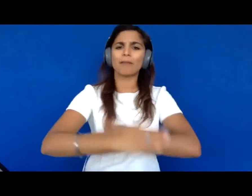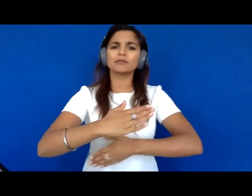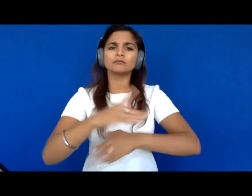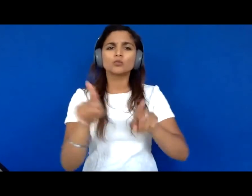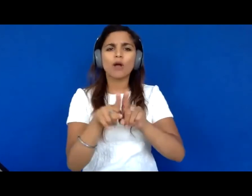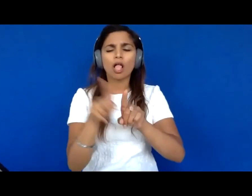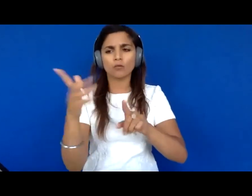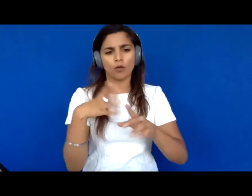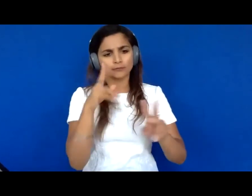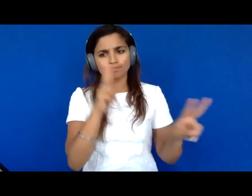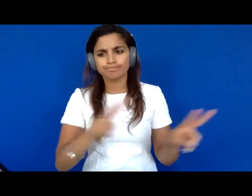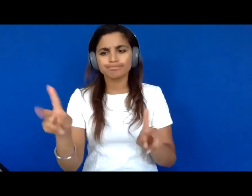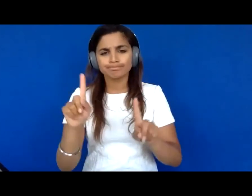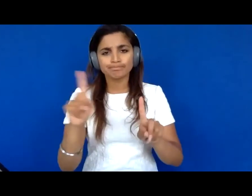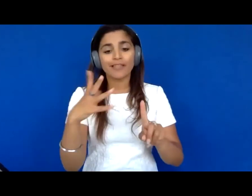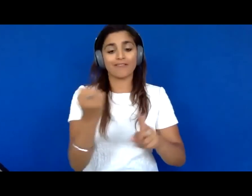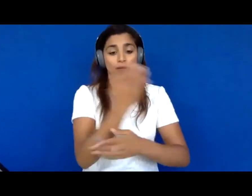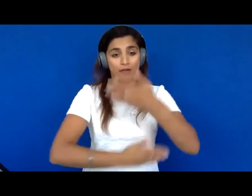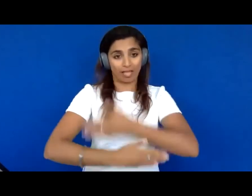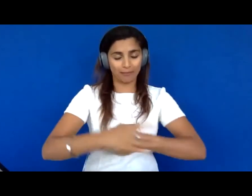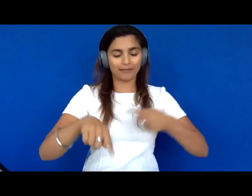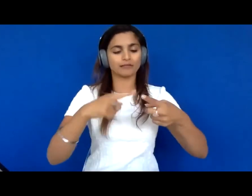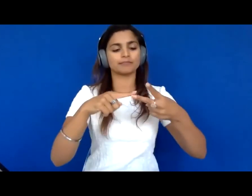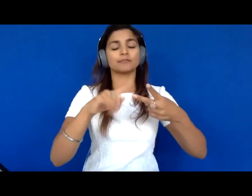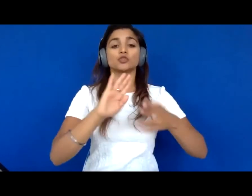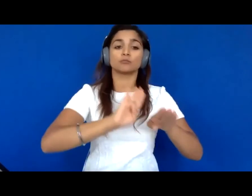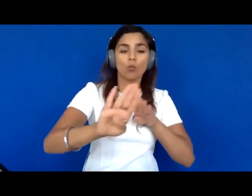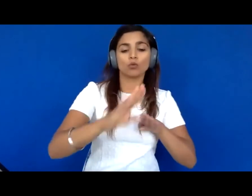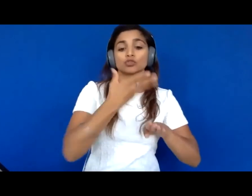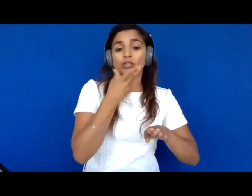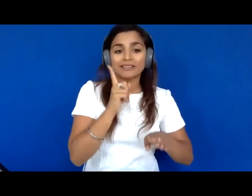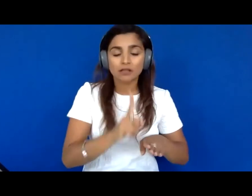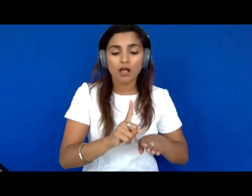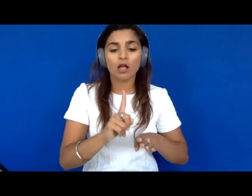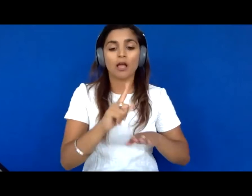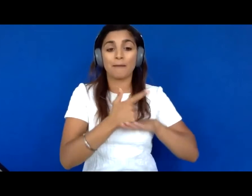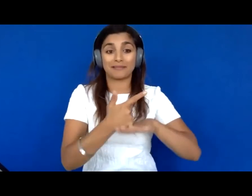for those are Paralympics sport gender media super crip and acceptable